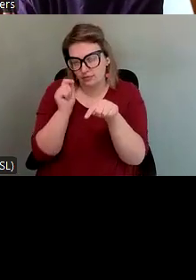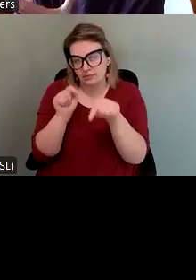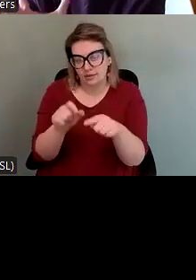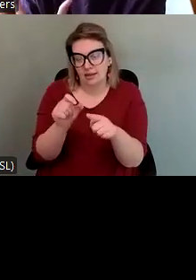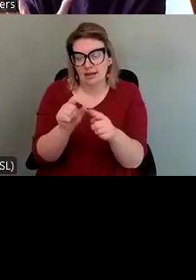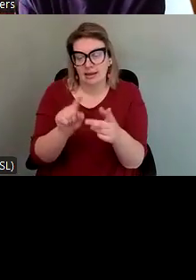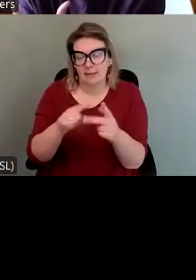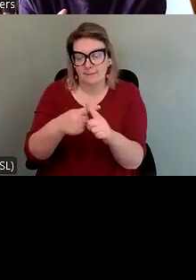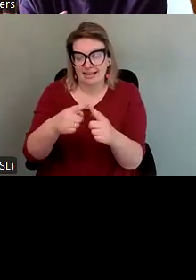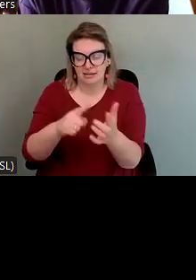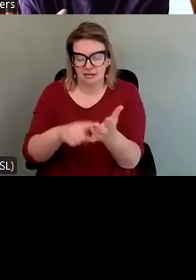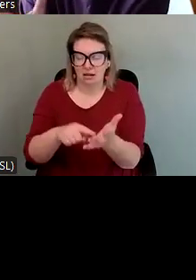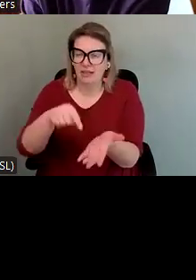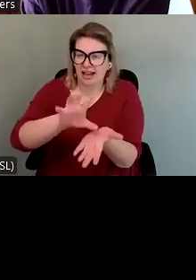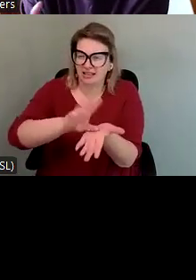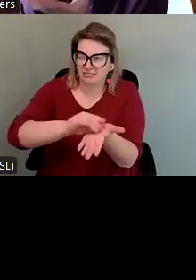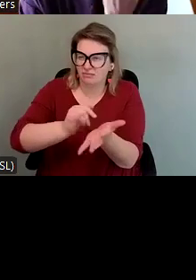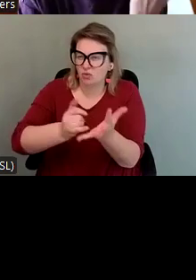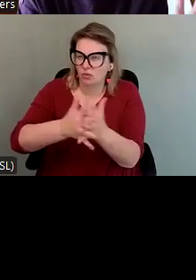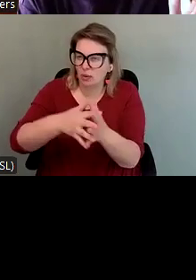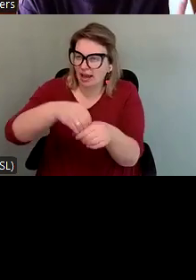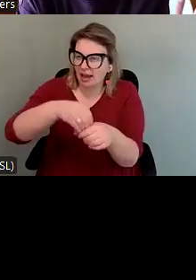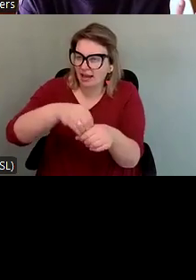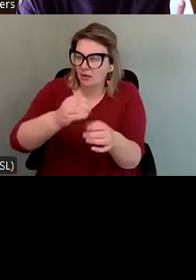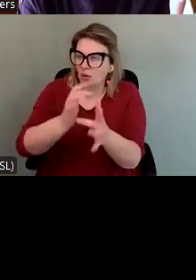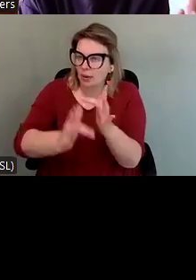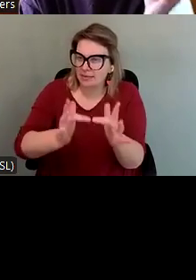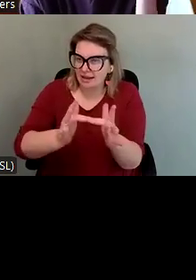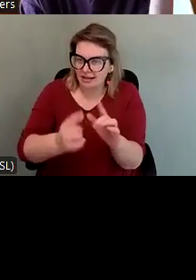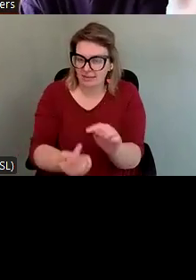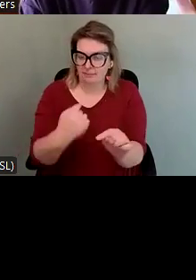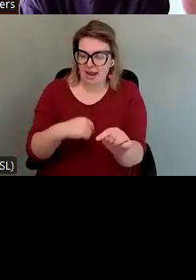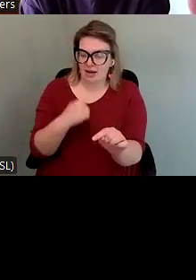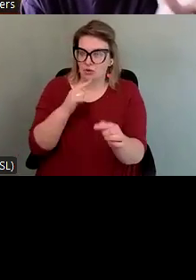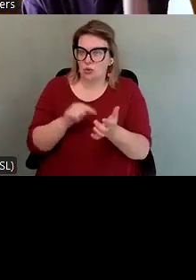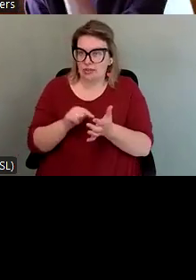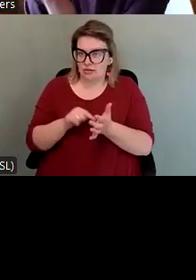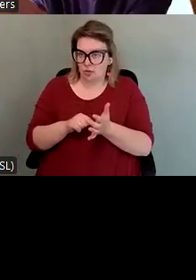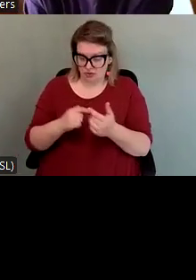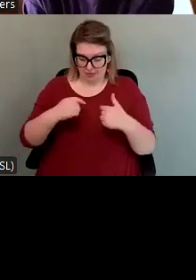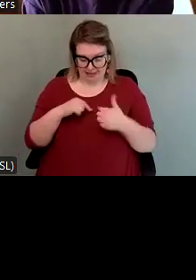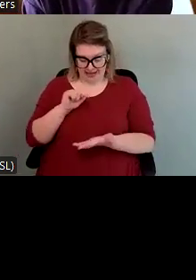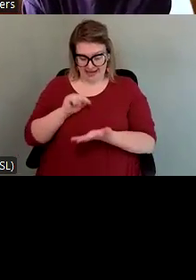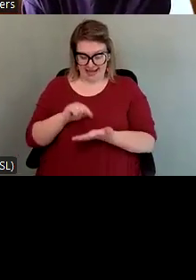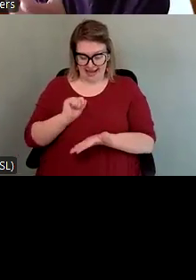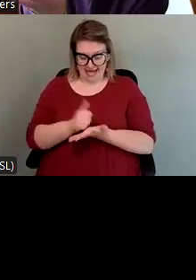so that bit of code that's on the website, is sending data back to TikTok. If someone has clicked the ad, they've gone to the website,